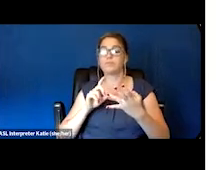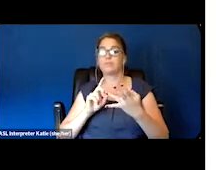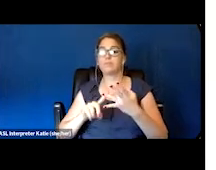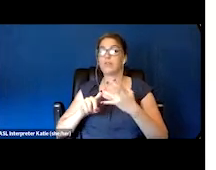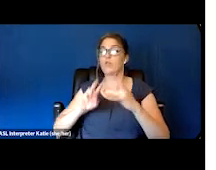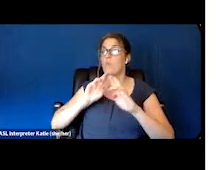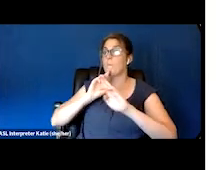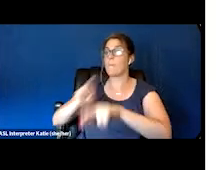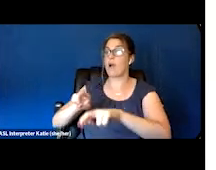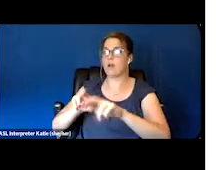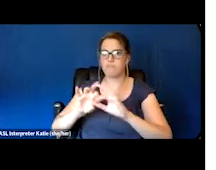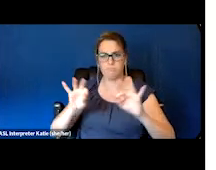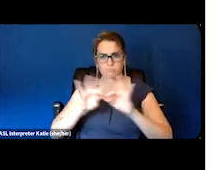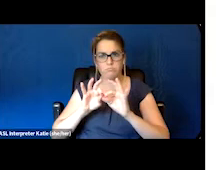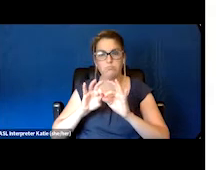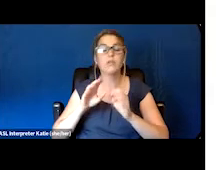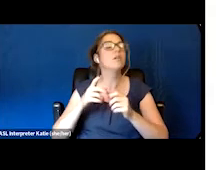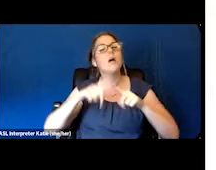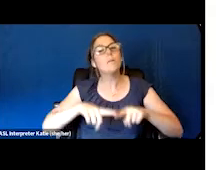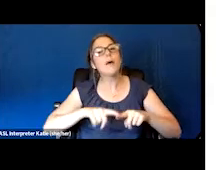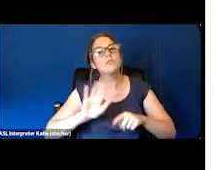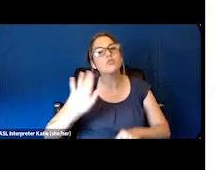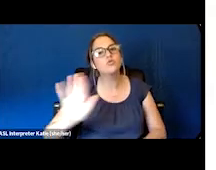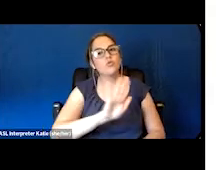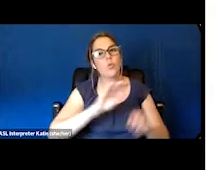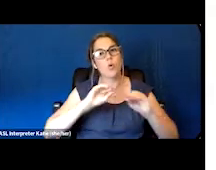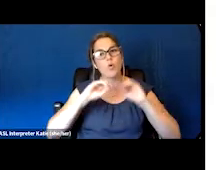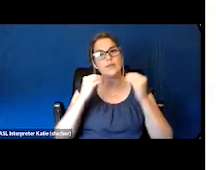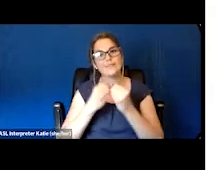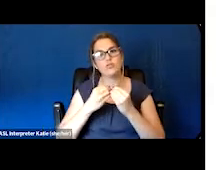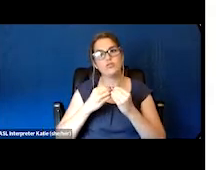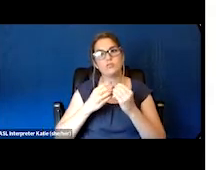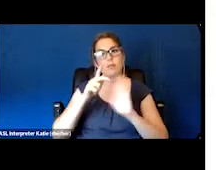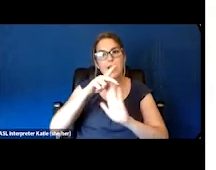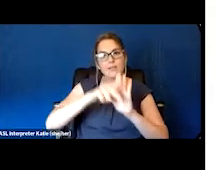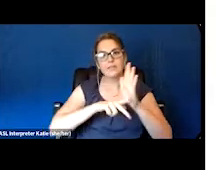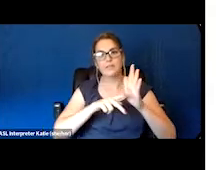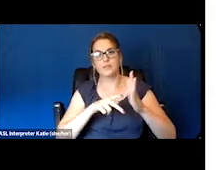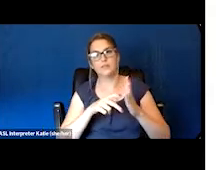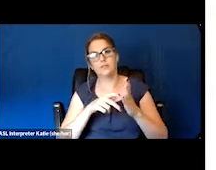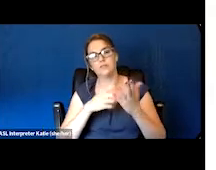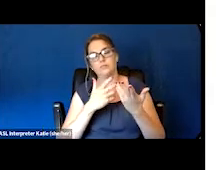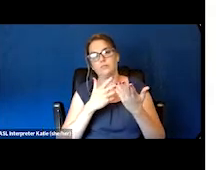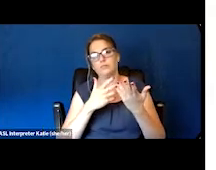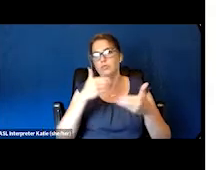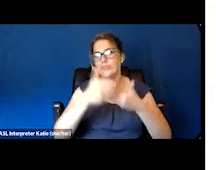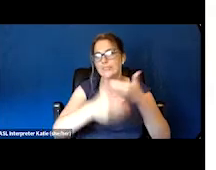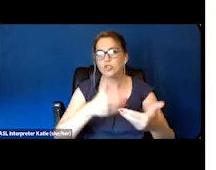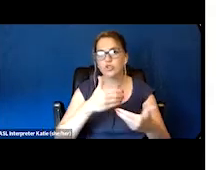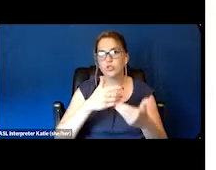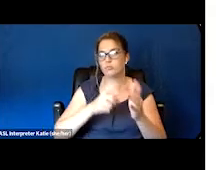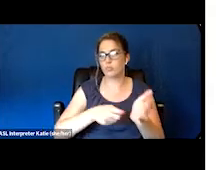whatever policies and procedures you have in place for our street outreach and street medicine program.